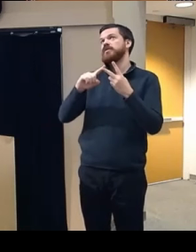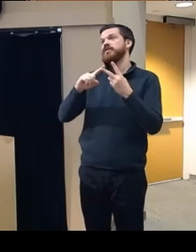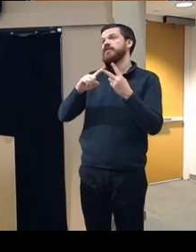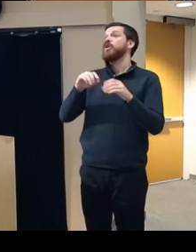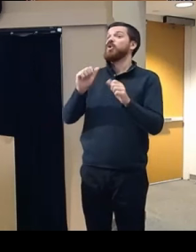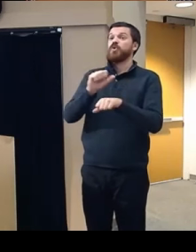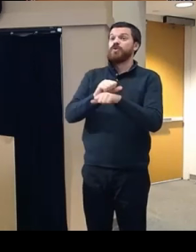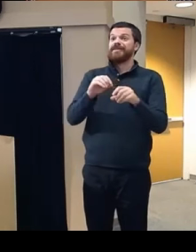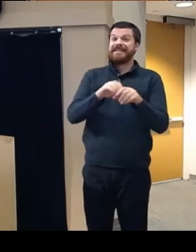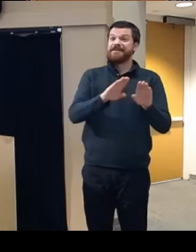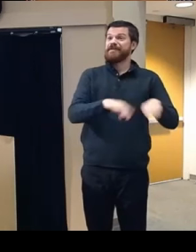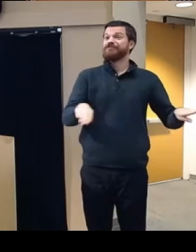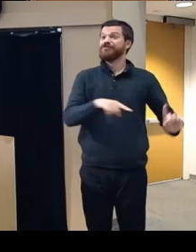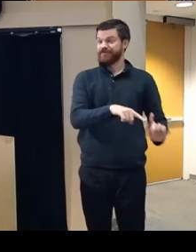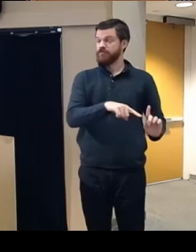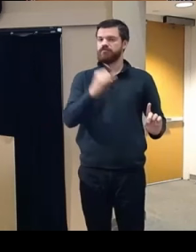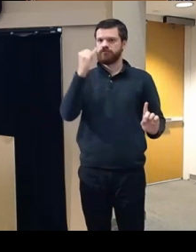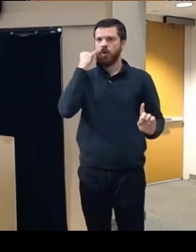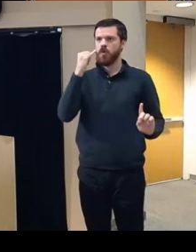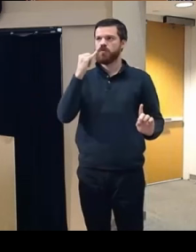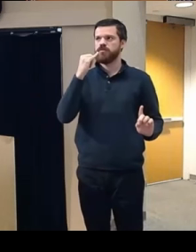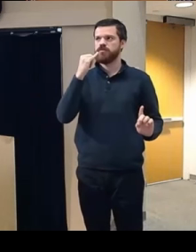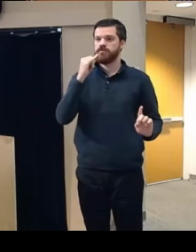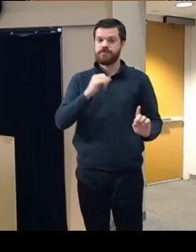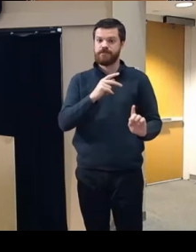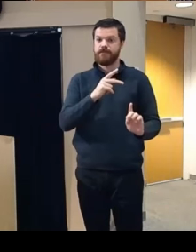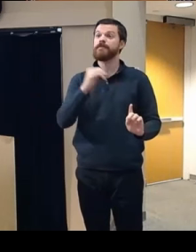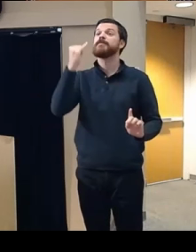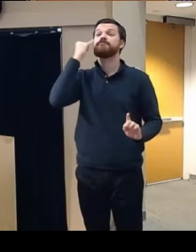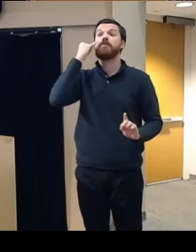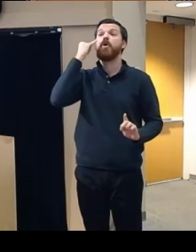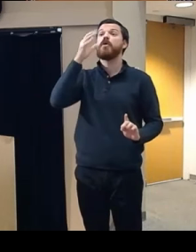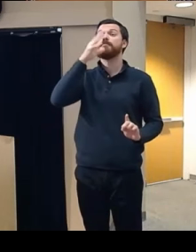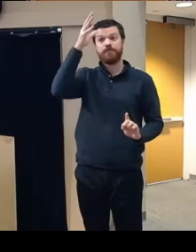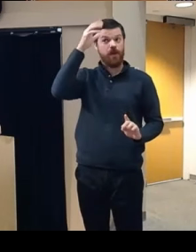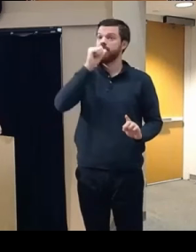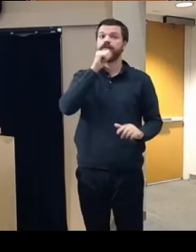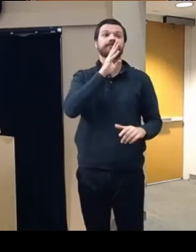in Pediatrics is if you don't label the If the parents don't speak English but the child speak